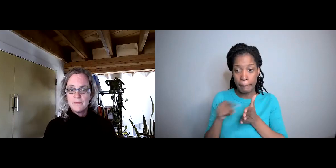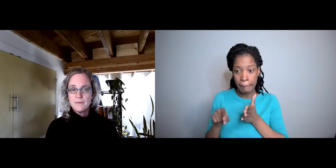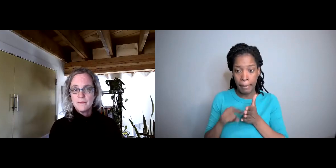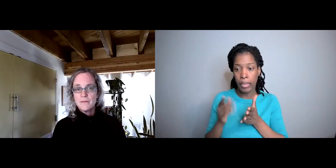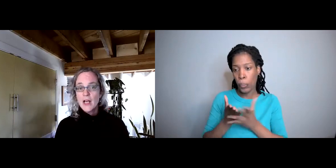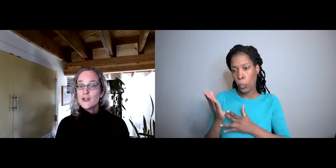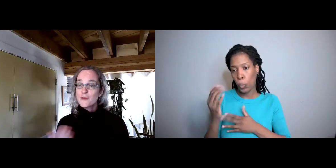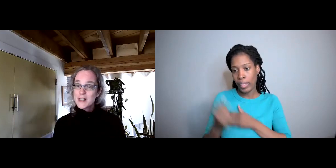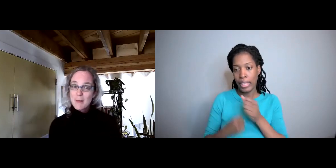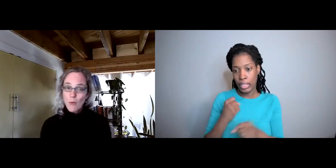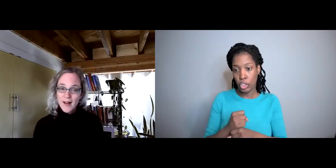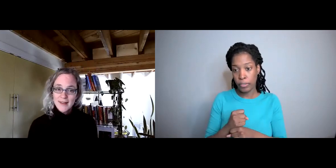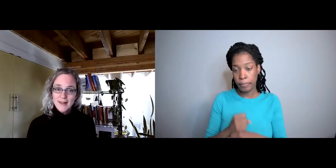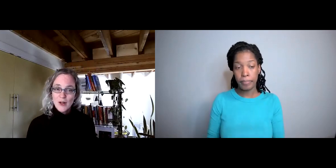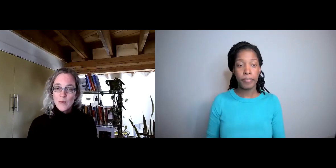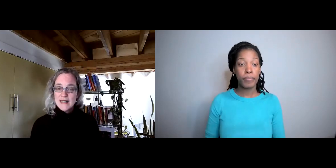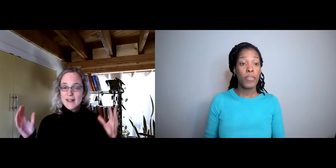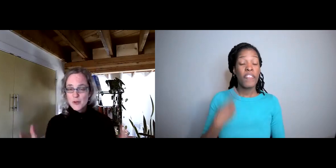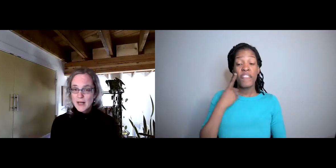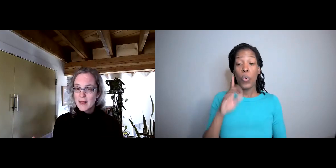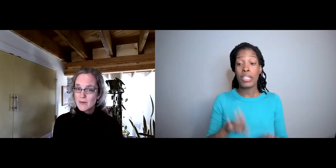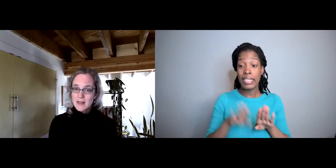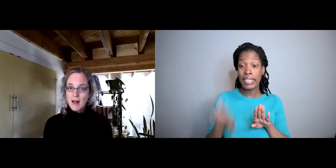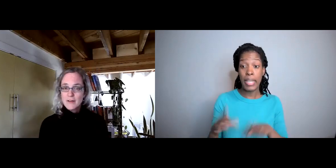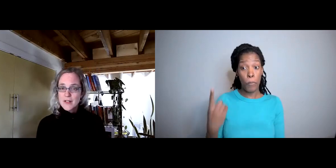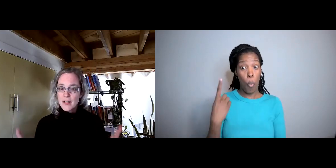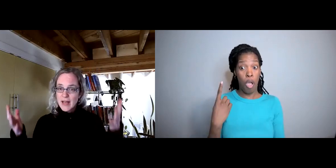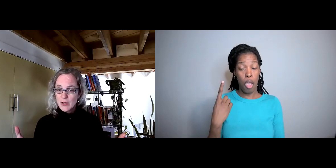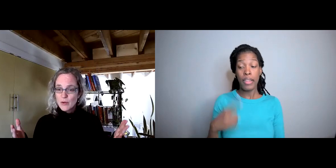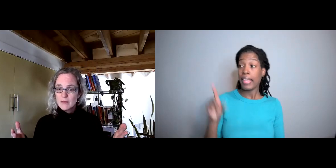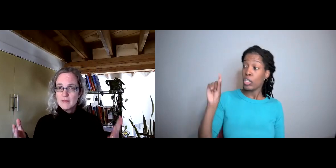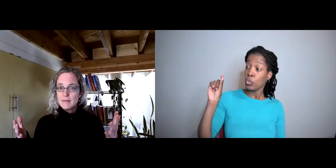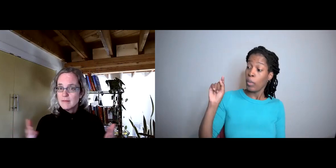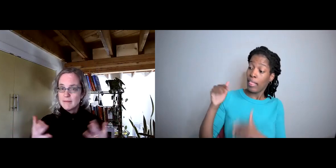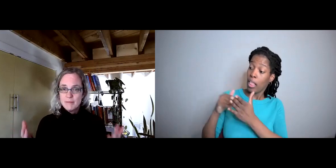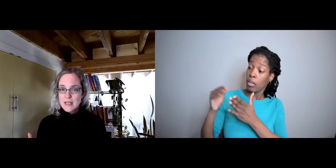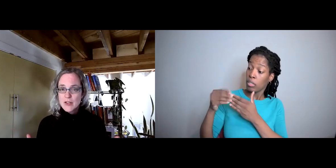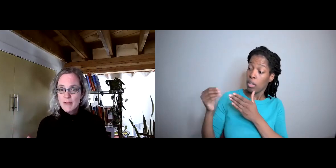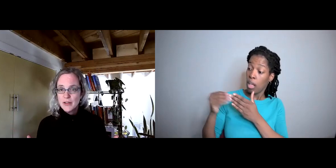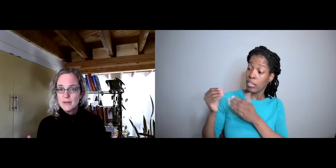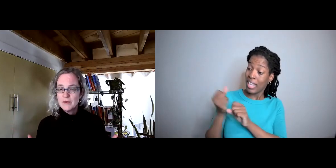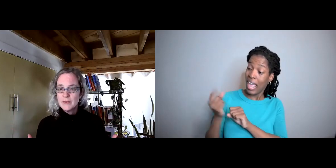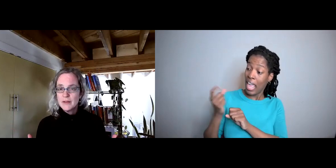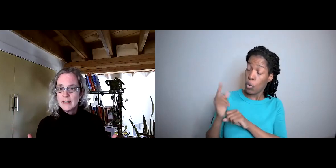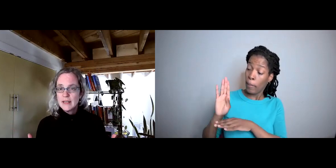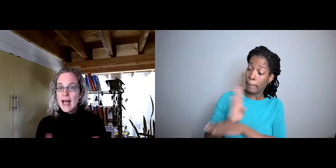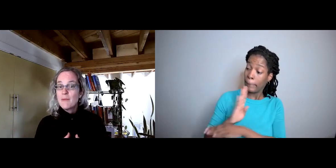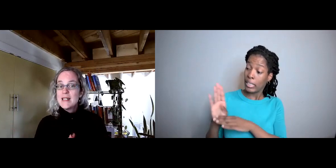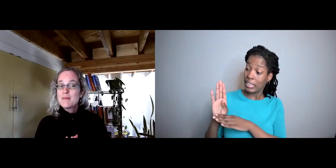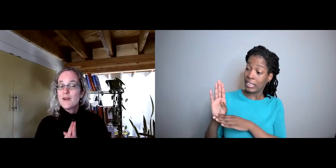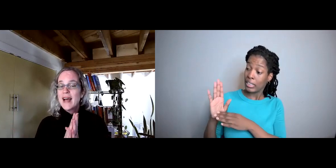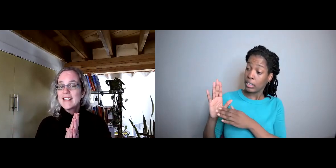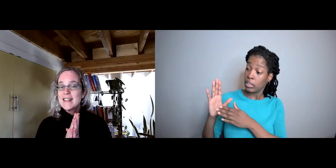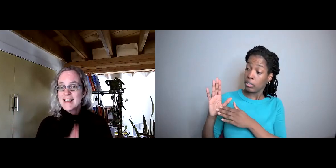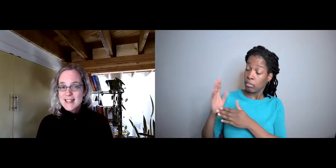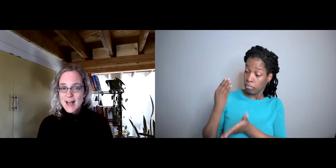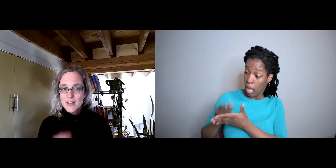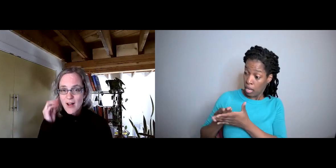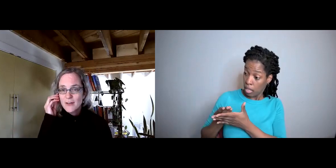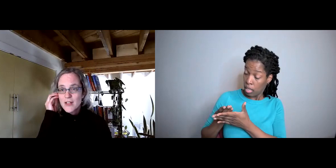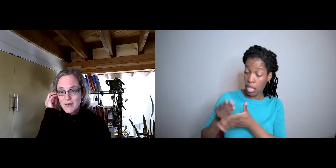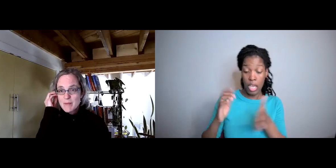So for step one, we take the $20,000 of annual business revenue, and we subtract $6,000 of expenses.